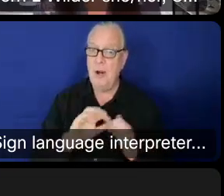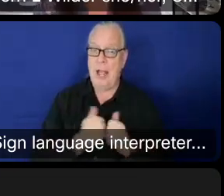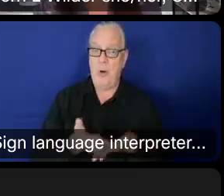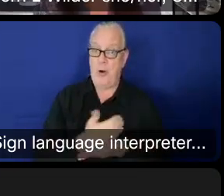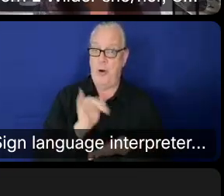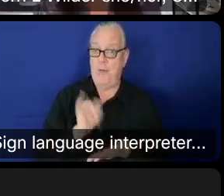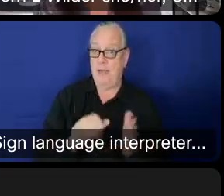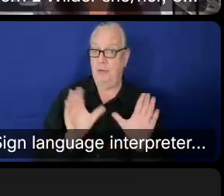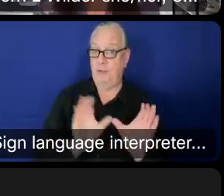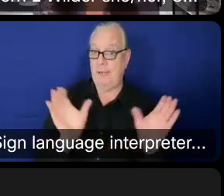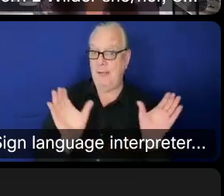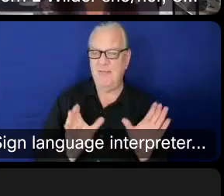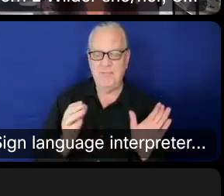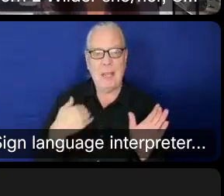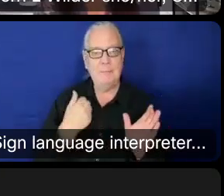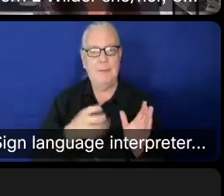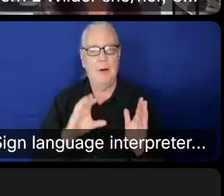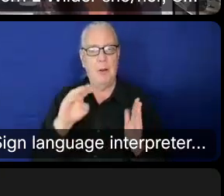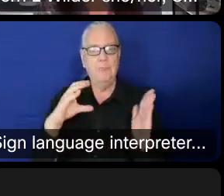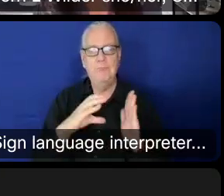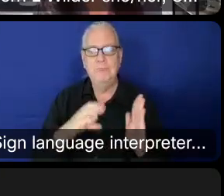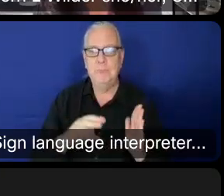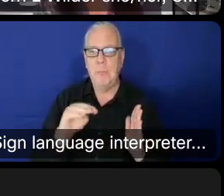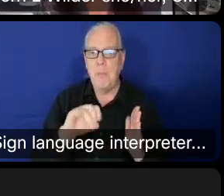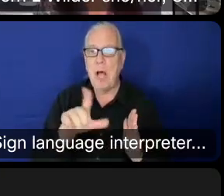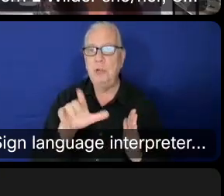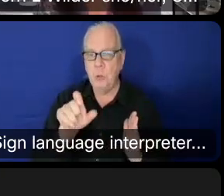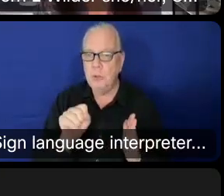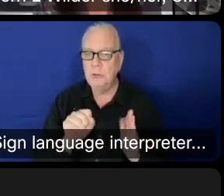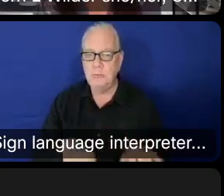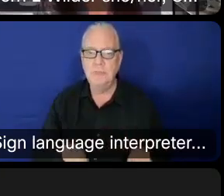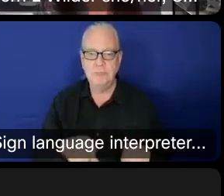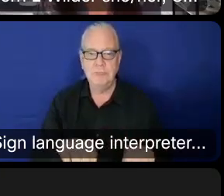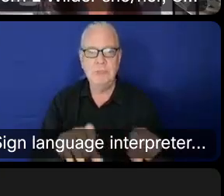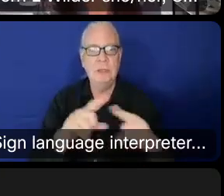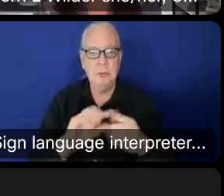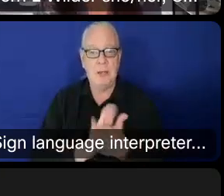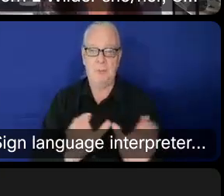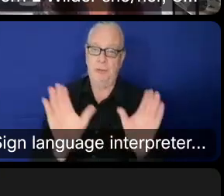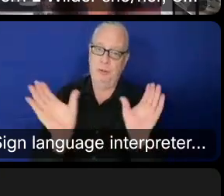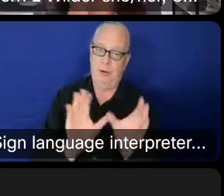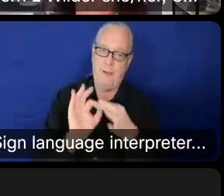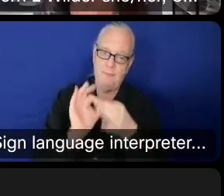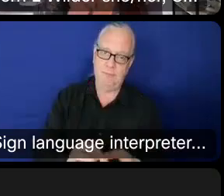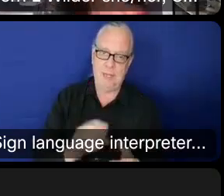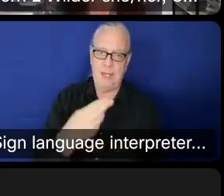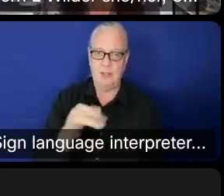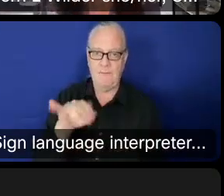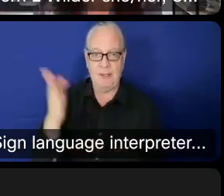There's several modules that folks can take to get certified in HIV and aging. Sorry I jumped around, but if we want to